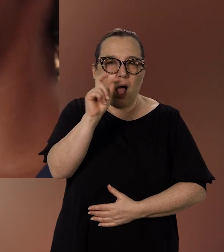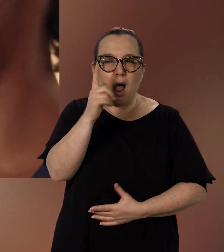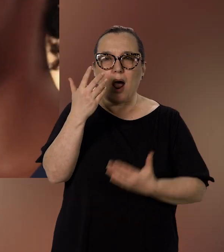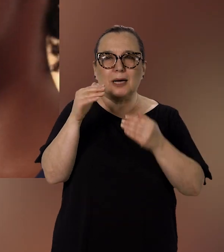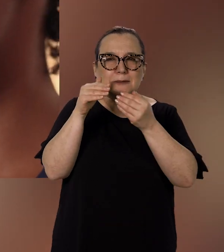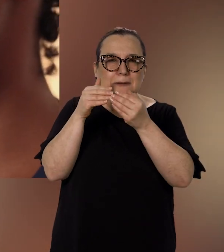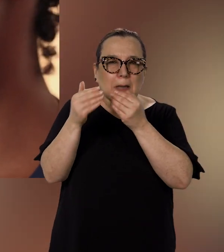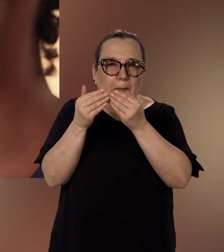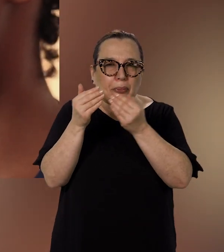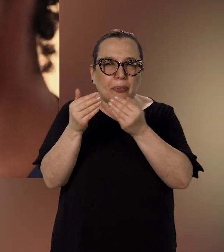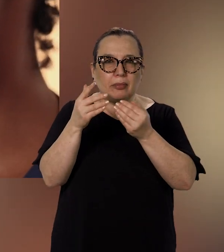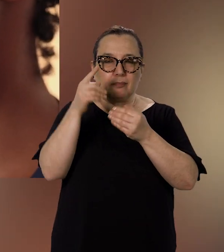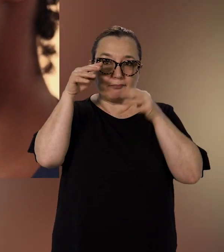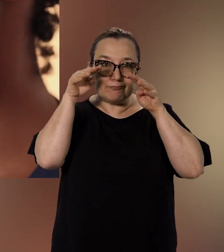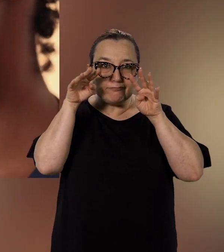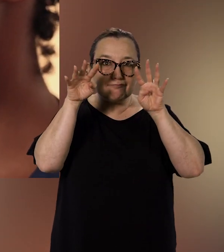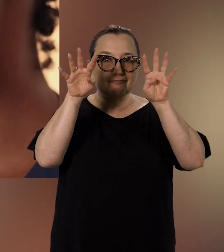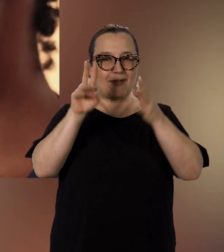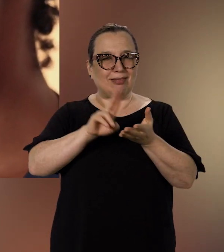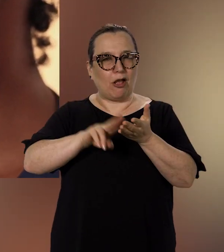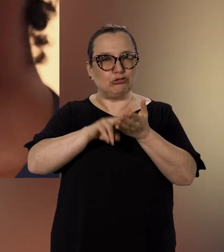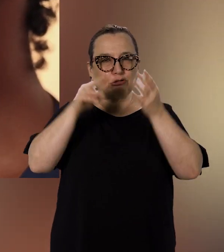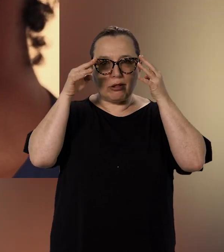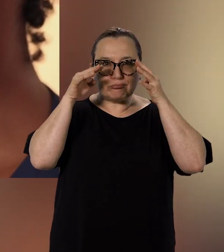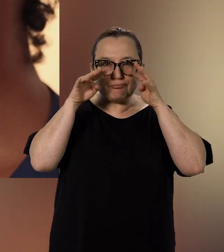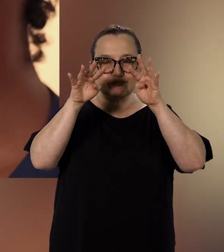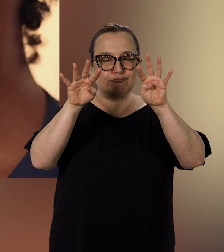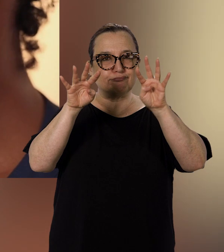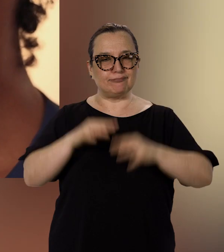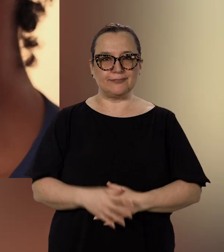where the lashes naturally grow. It gives the illusion of a fuller looking eyeline.